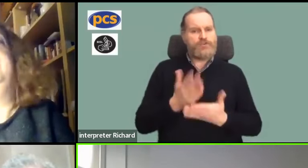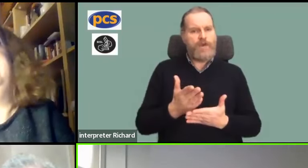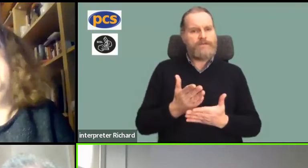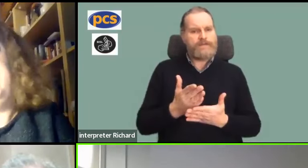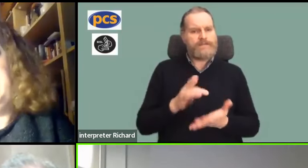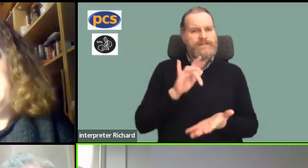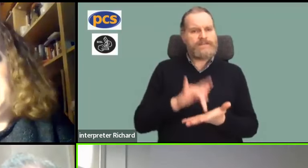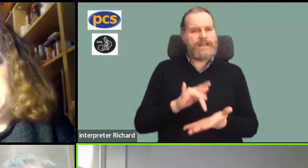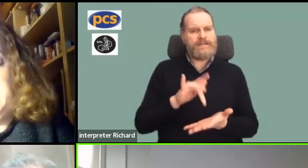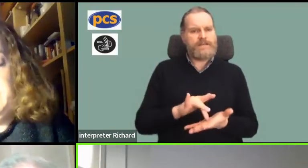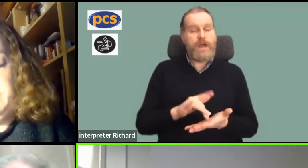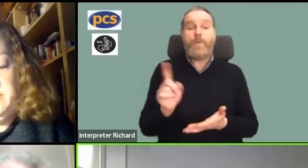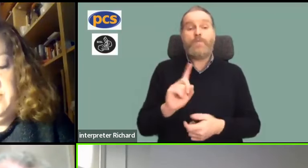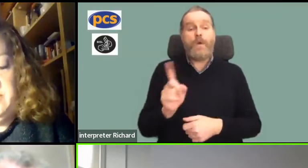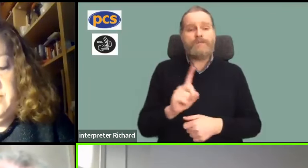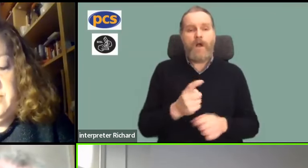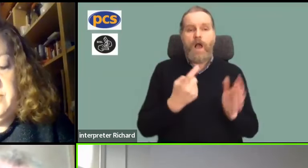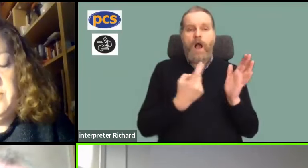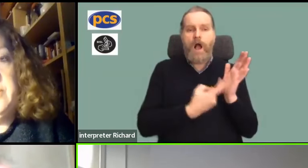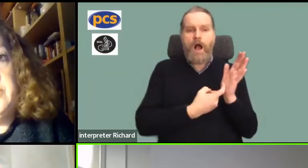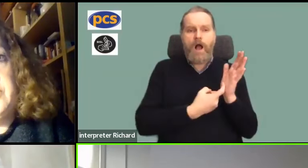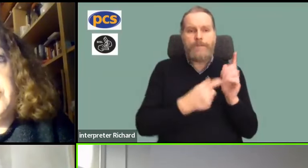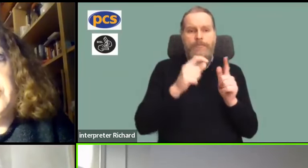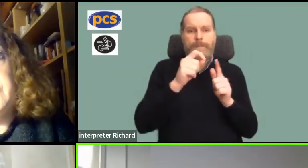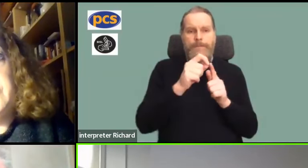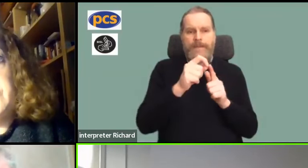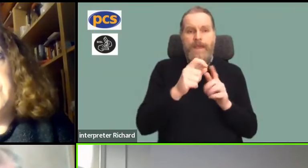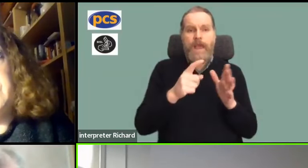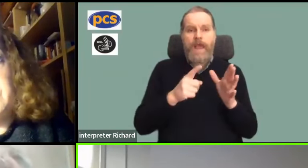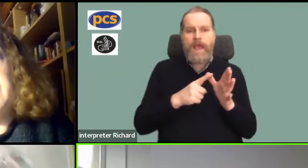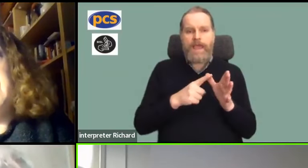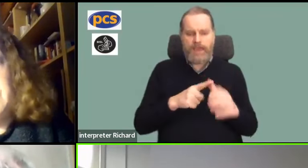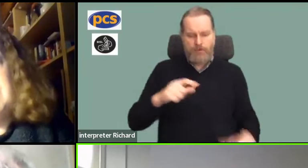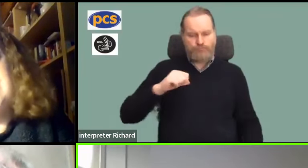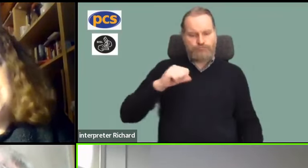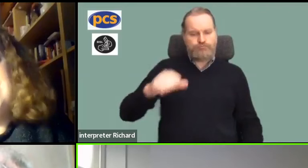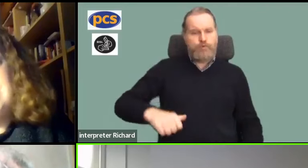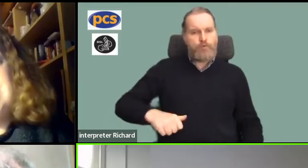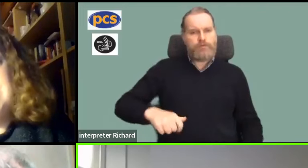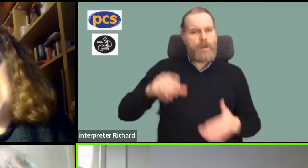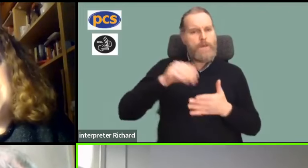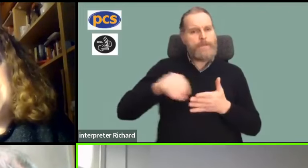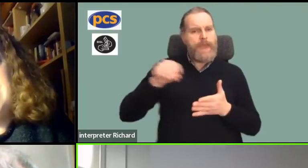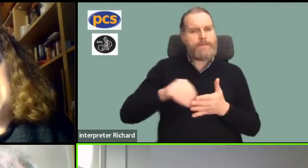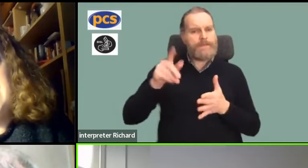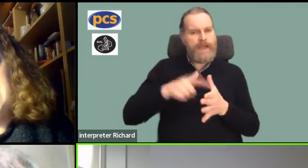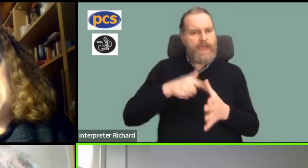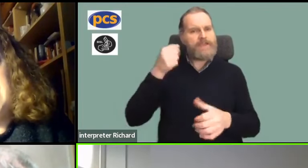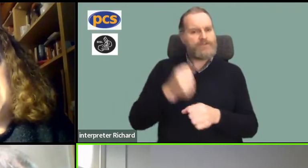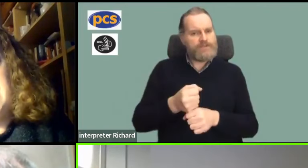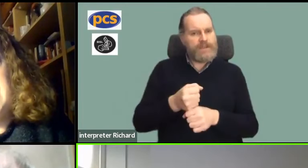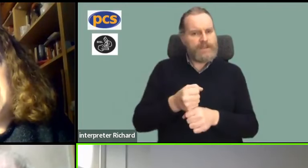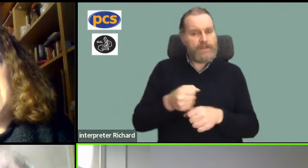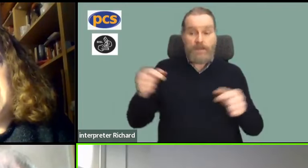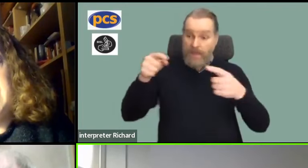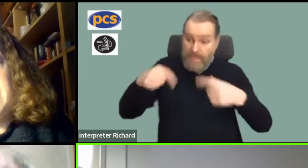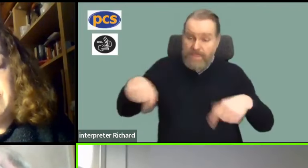Center for Rpa they're they're they're still as a as a group as a group. got some great spirit in them but they're still not quite